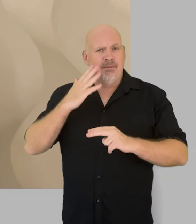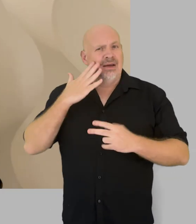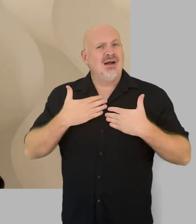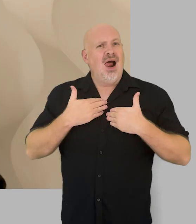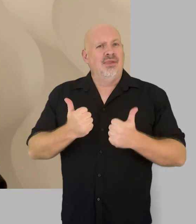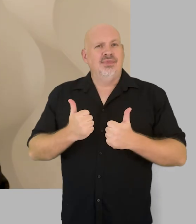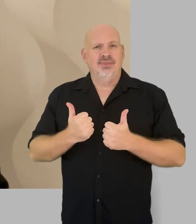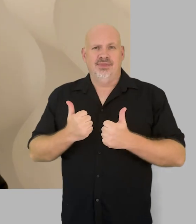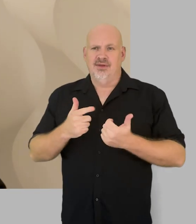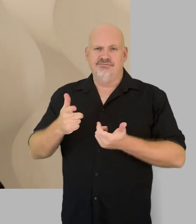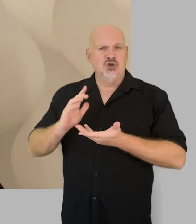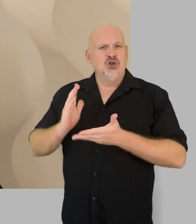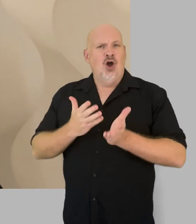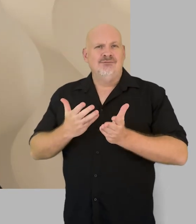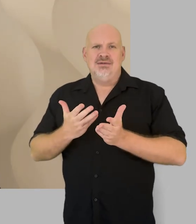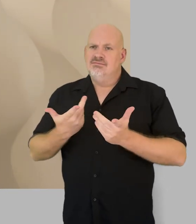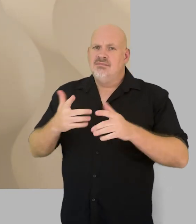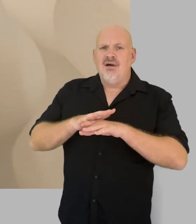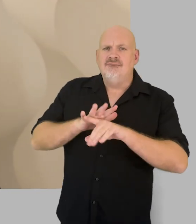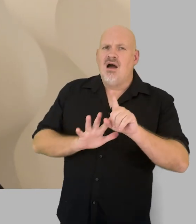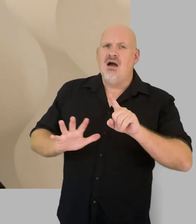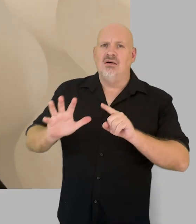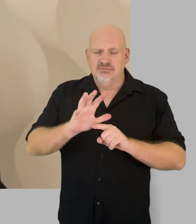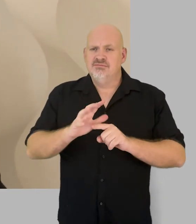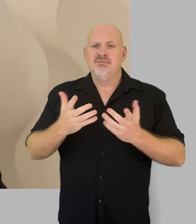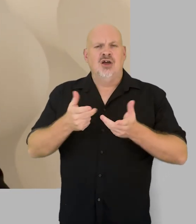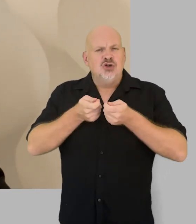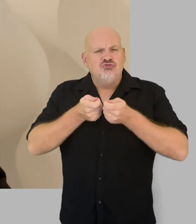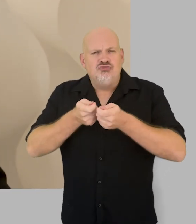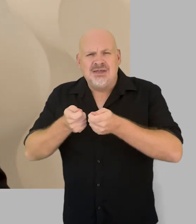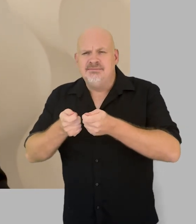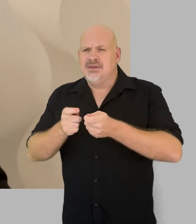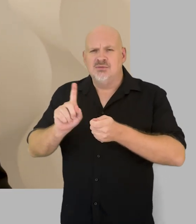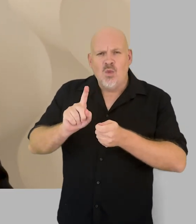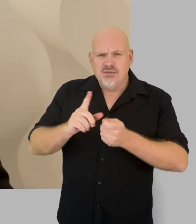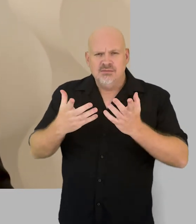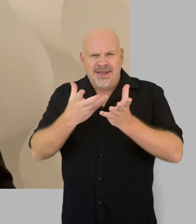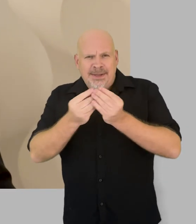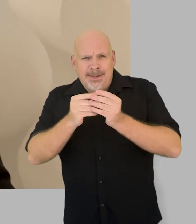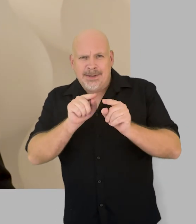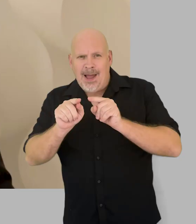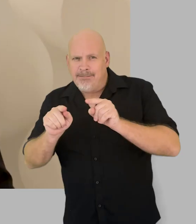Overall, our findings highlight the urgent need for harmonised monitoring systems across Europe.